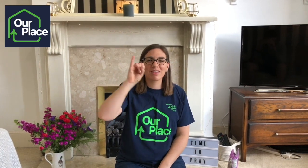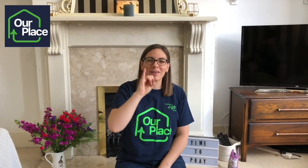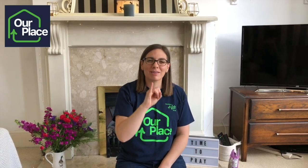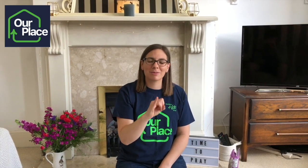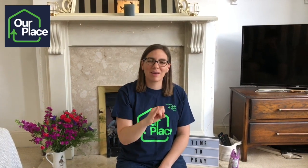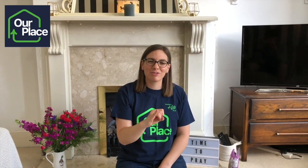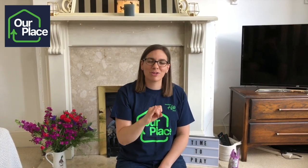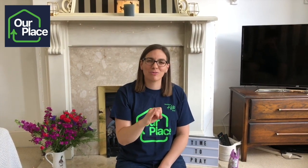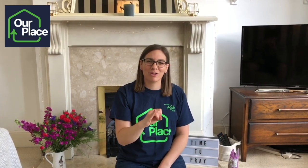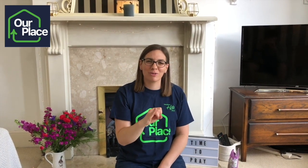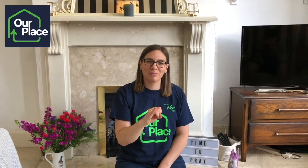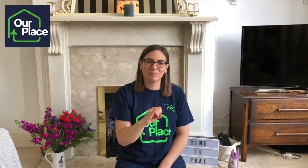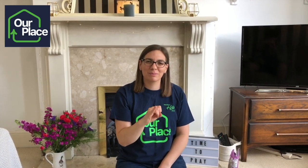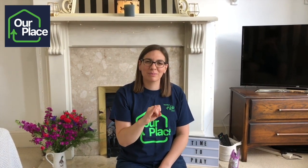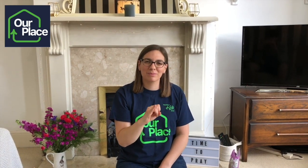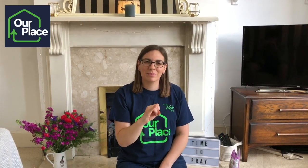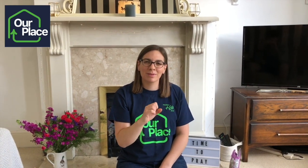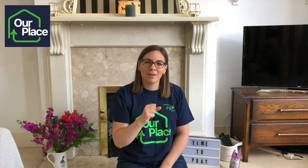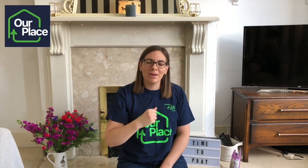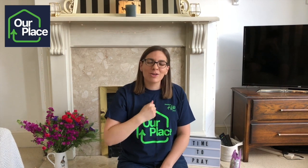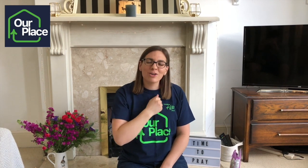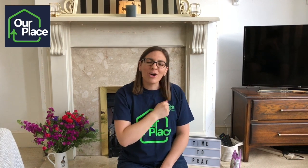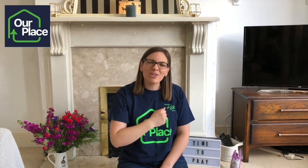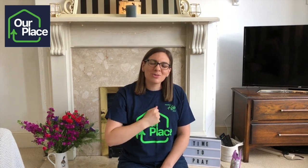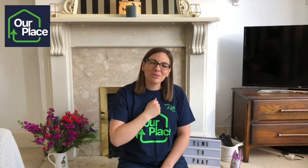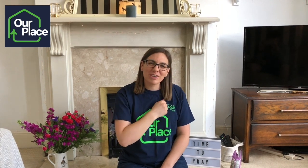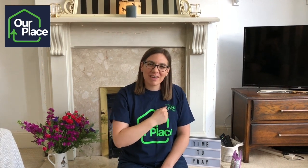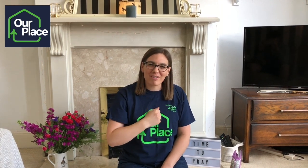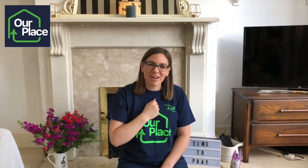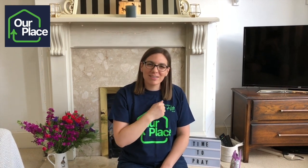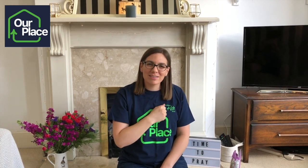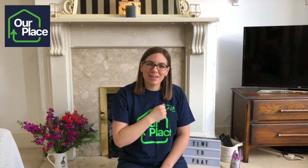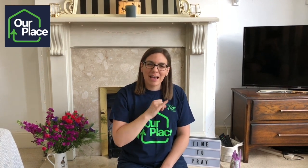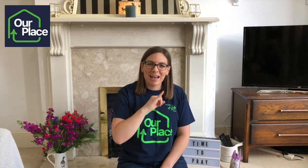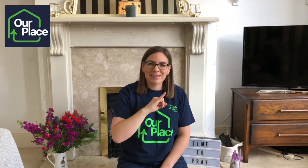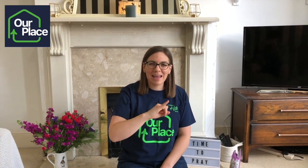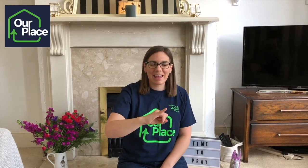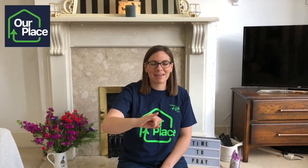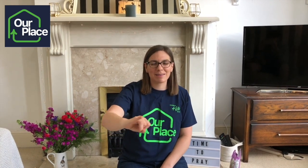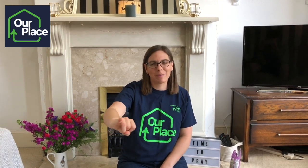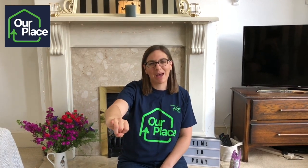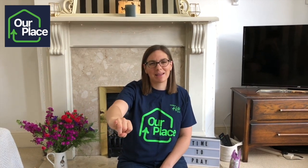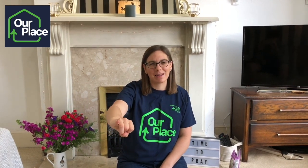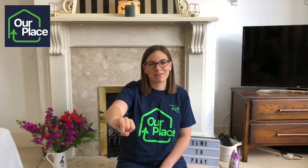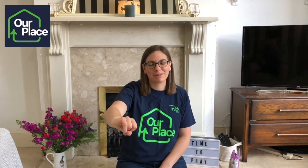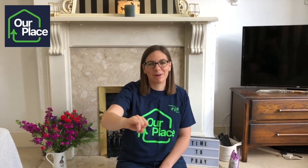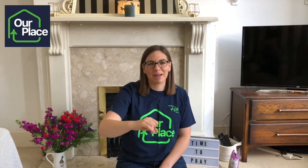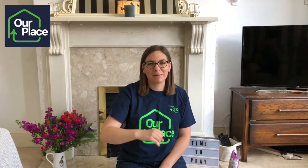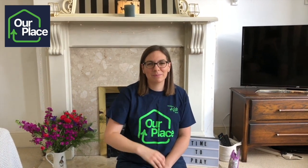things we have done wrong God will forgive us and take the bad things away